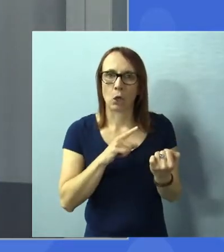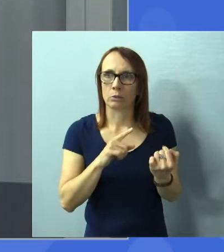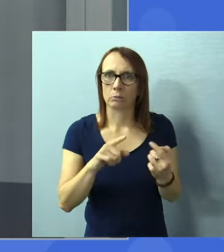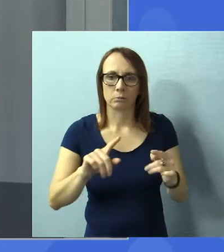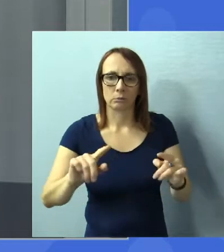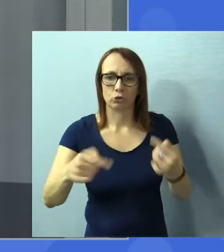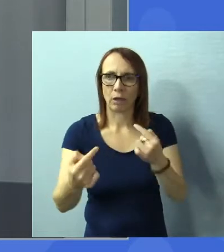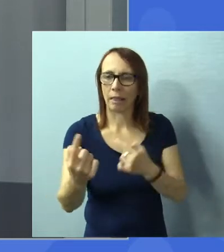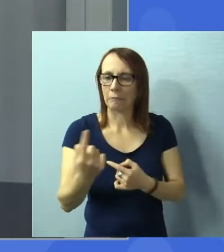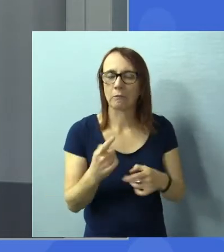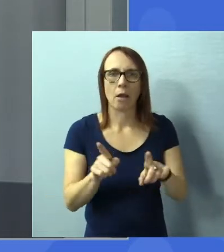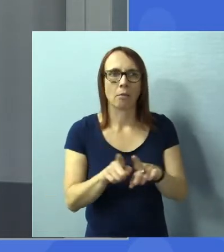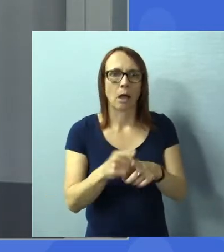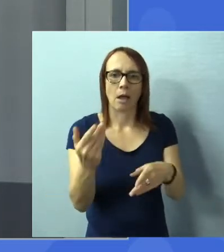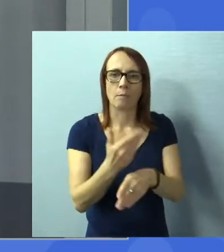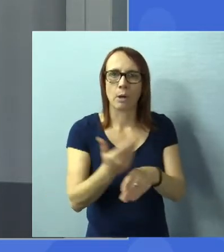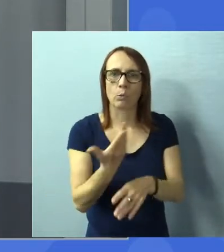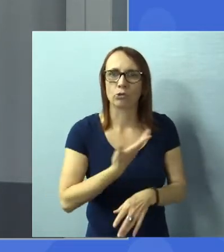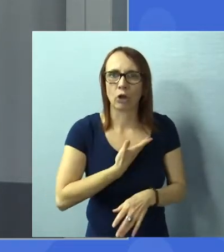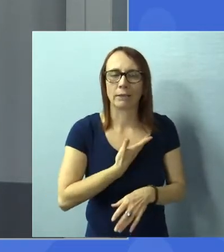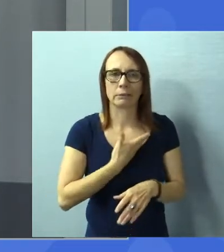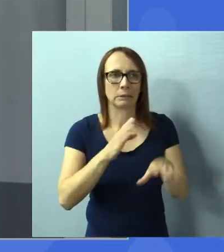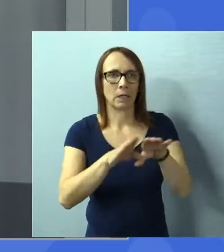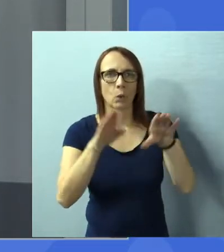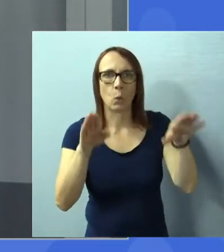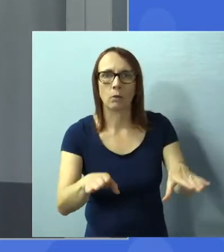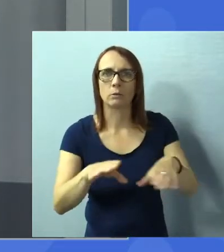employment rates there we need powers over equalities do we need the room to